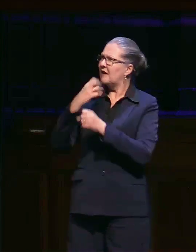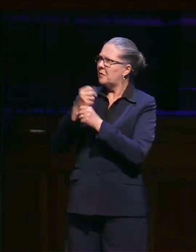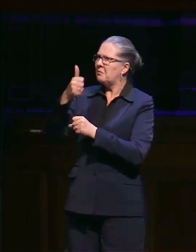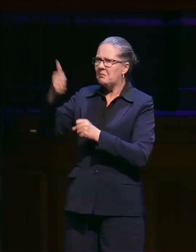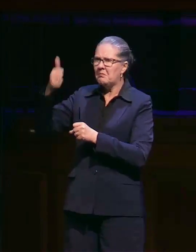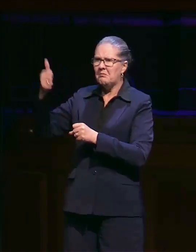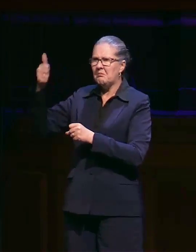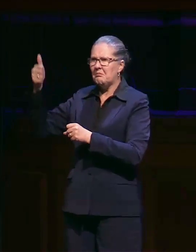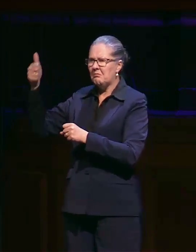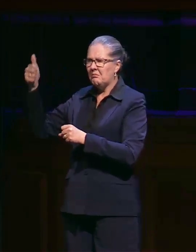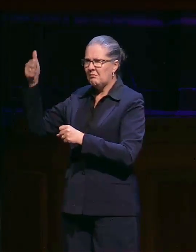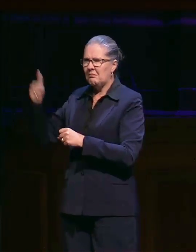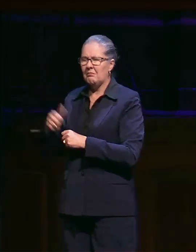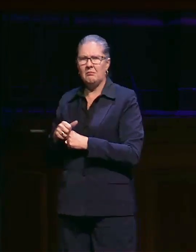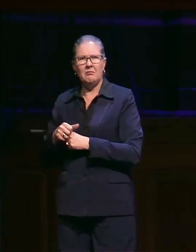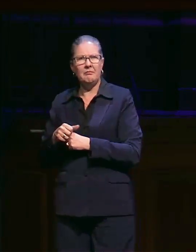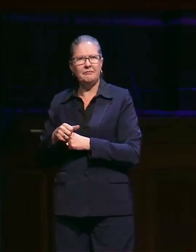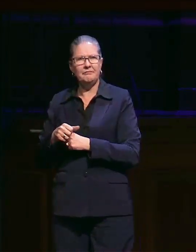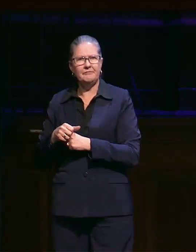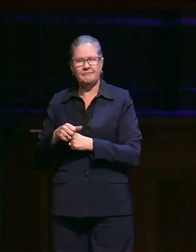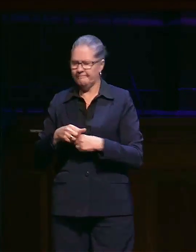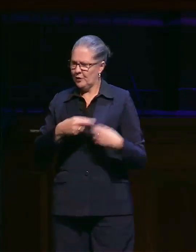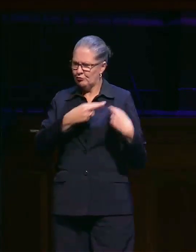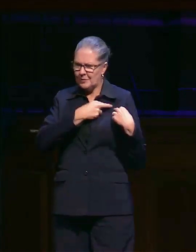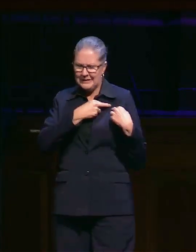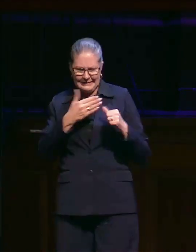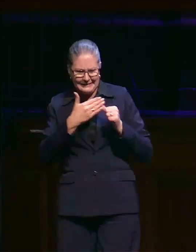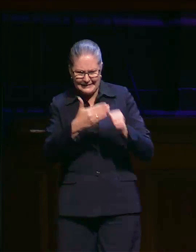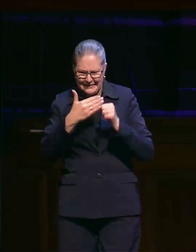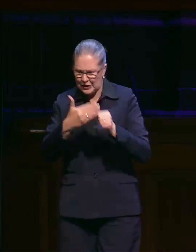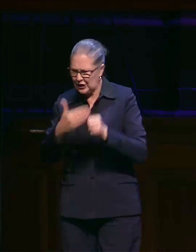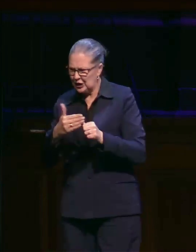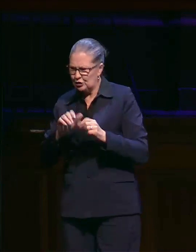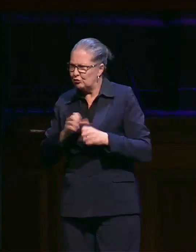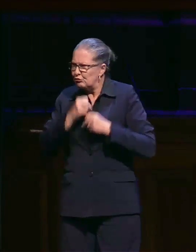stripes respond to the stresses and challenges I've outlined by tuning in